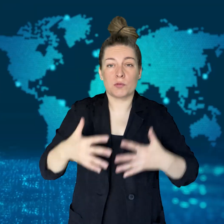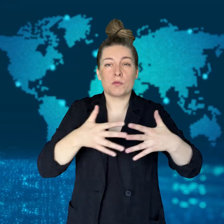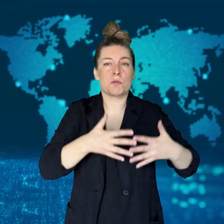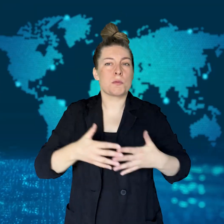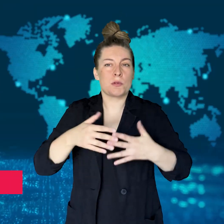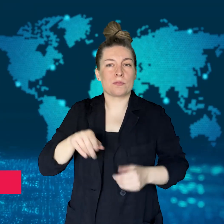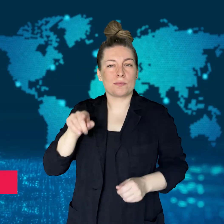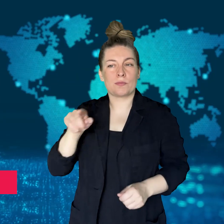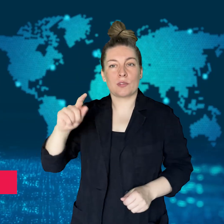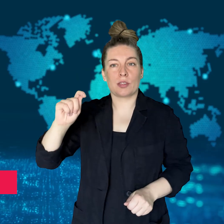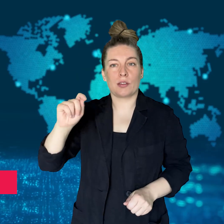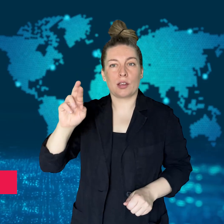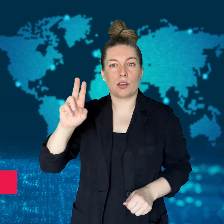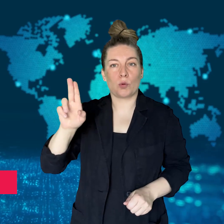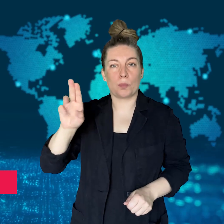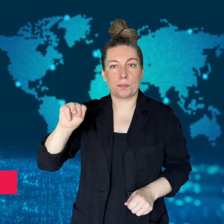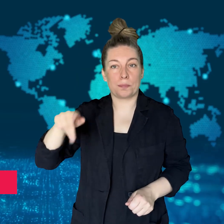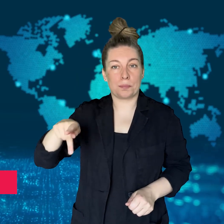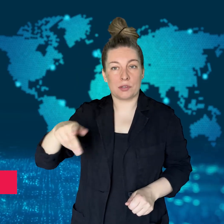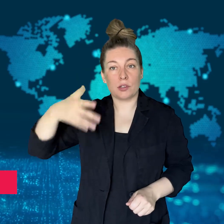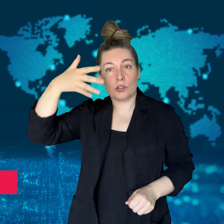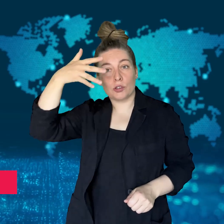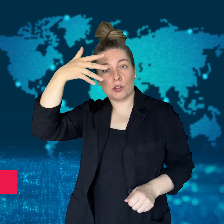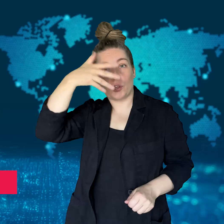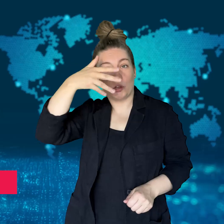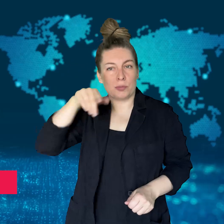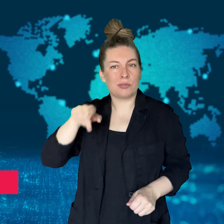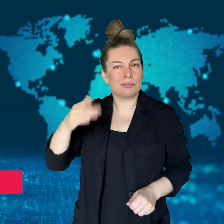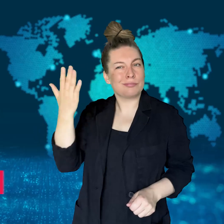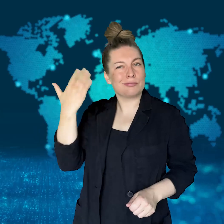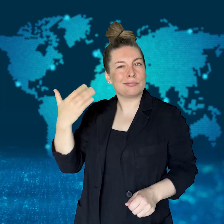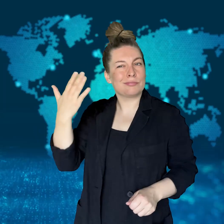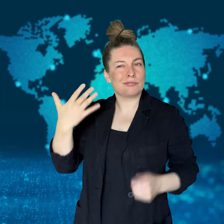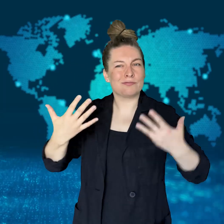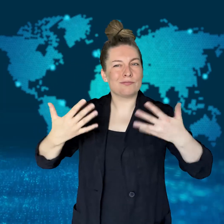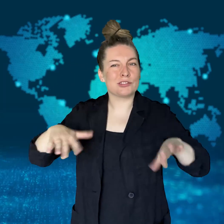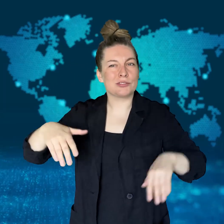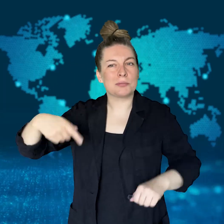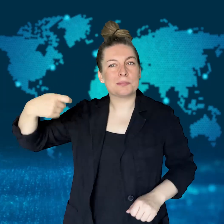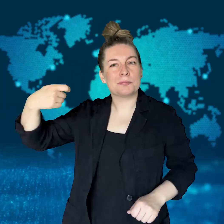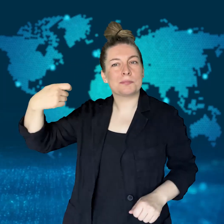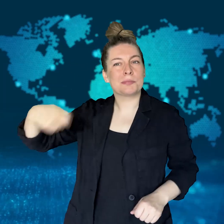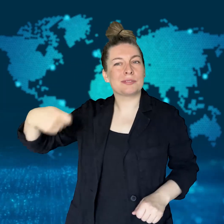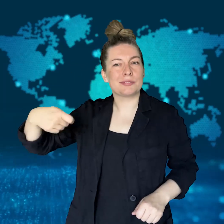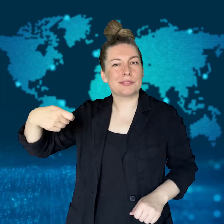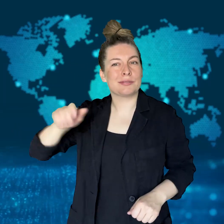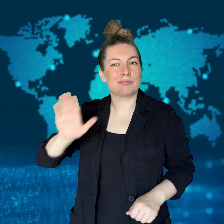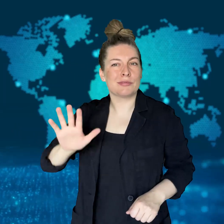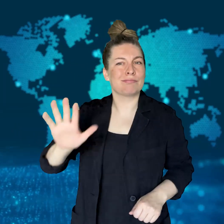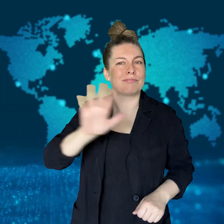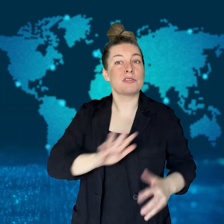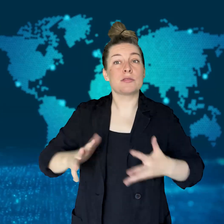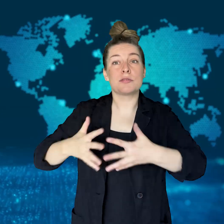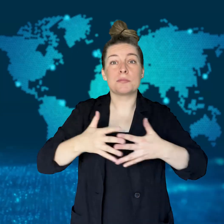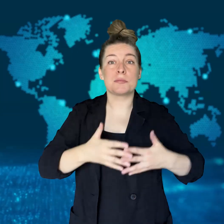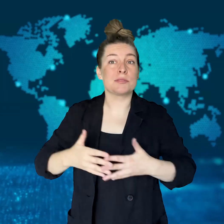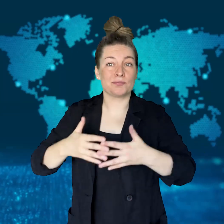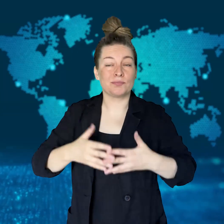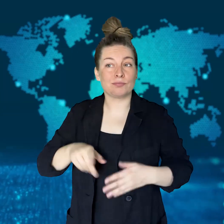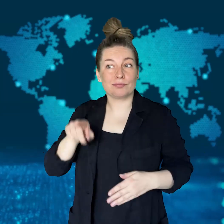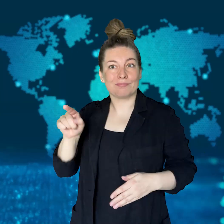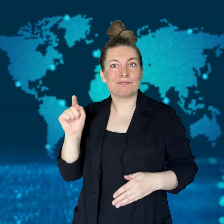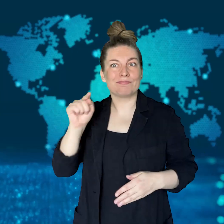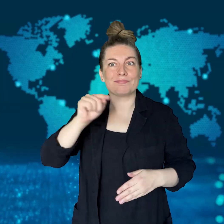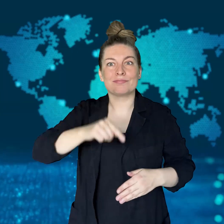[MONIKA]: Former US President Trump has been convicted of